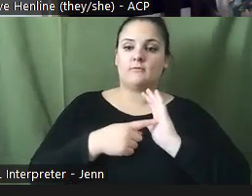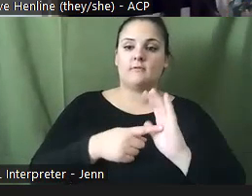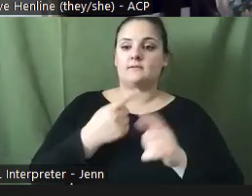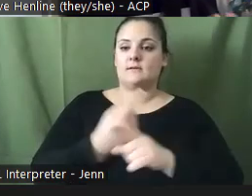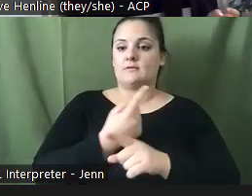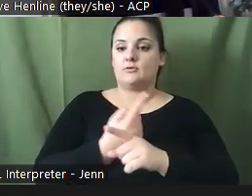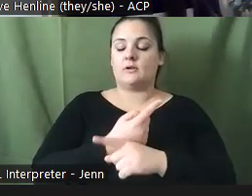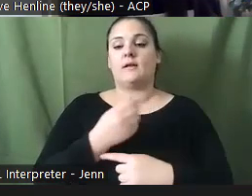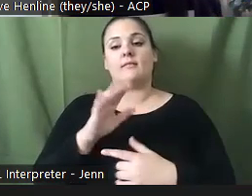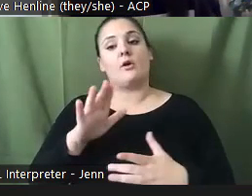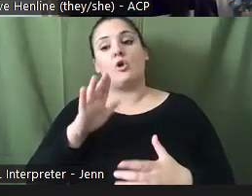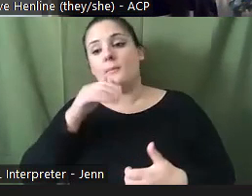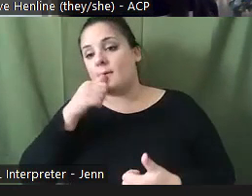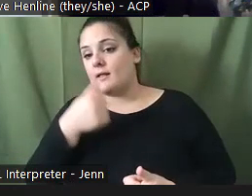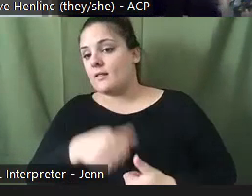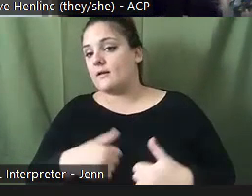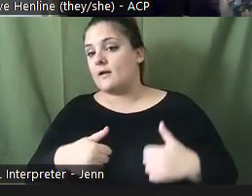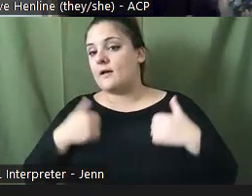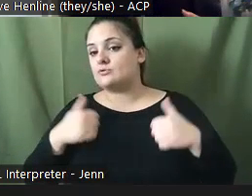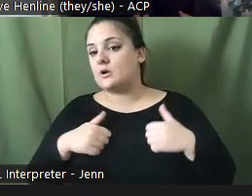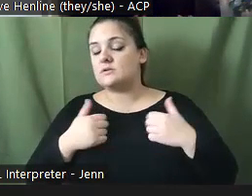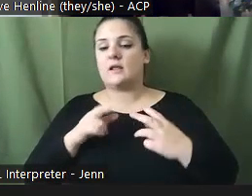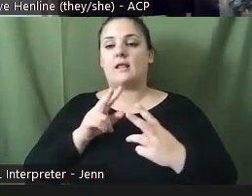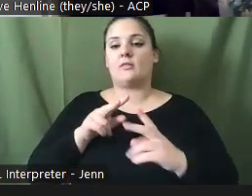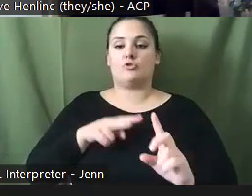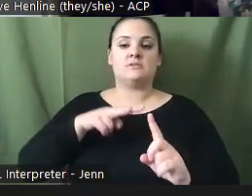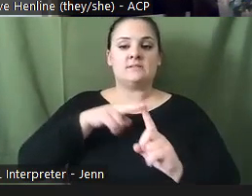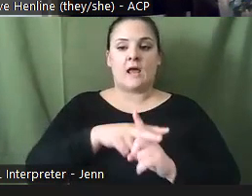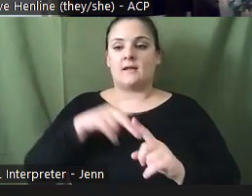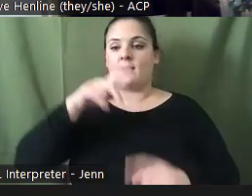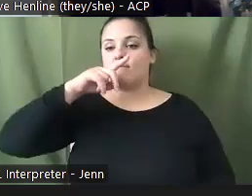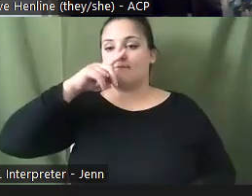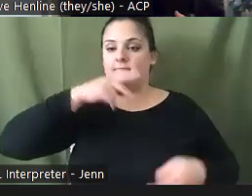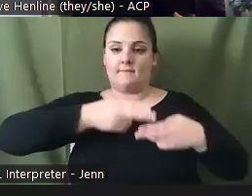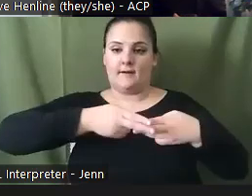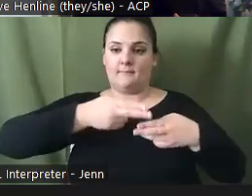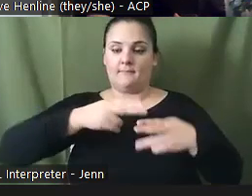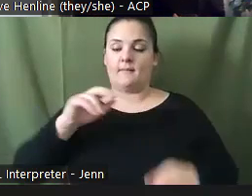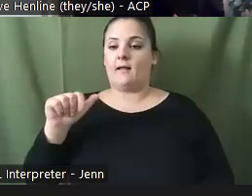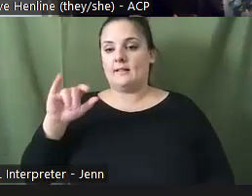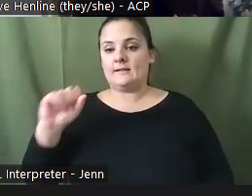mailing address, either assigning an alias name to themselves so that it comes to their actual